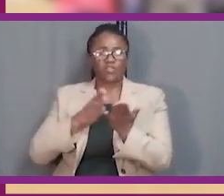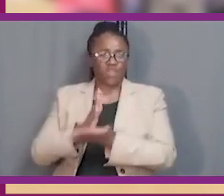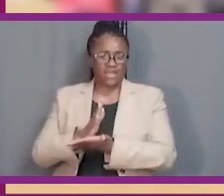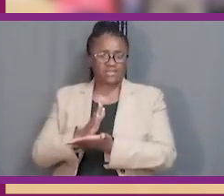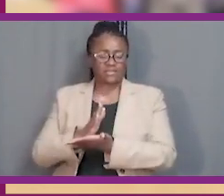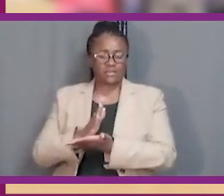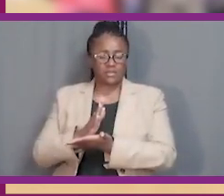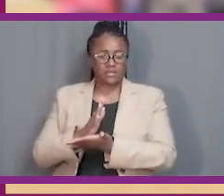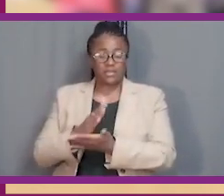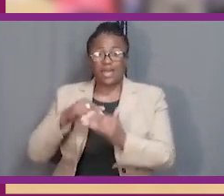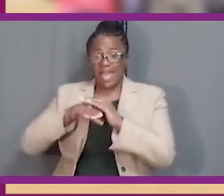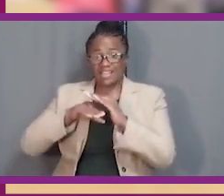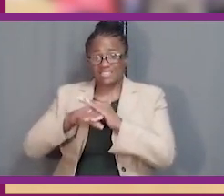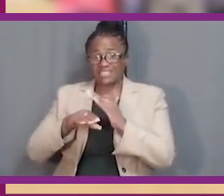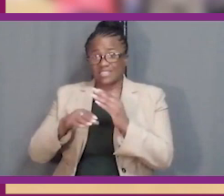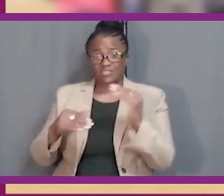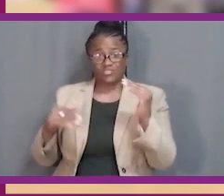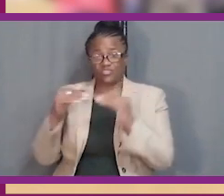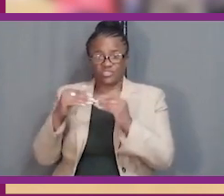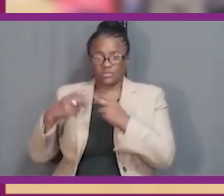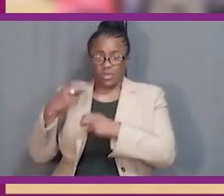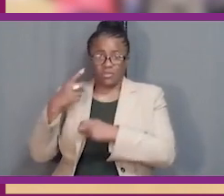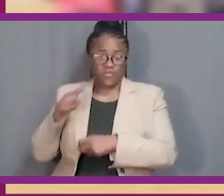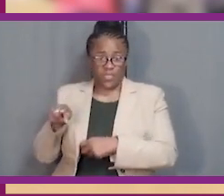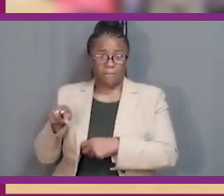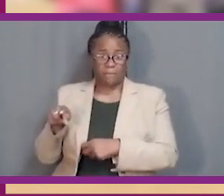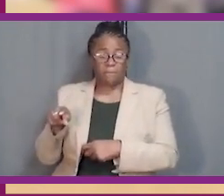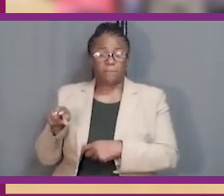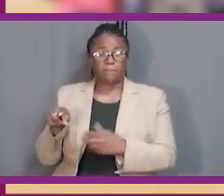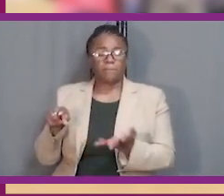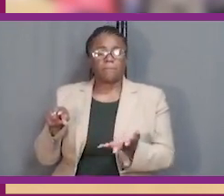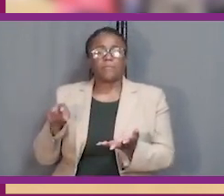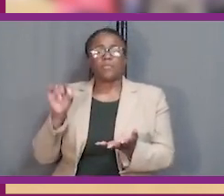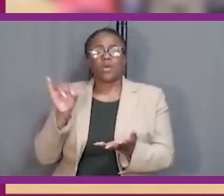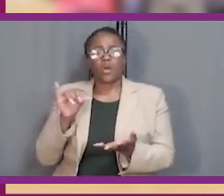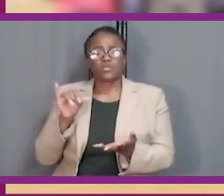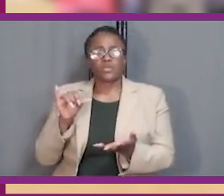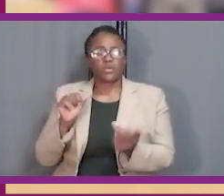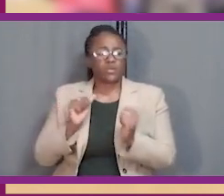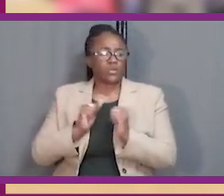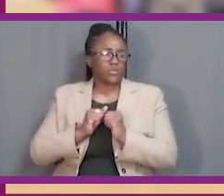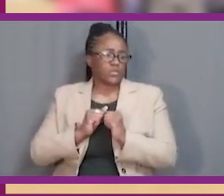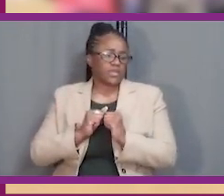with this is not only Kenya, the country that I come from, and it's many countries that have